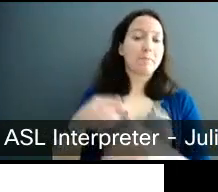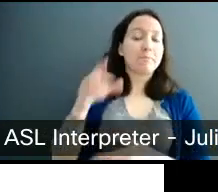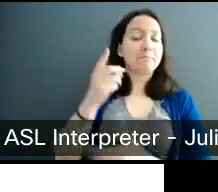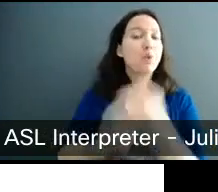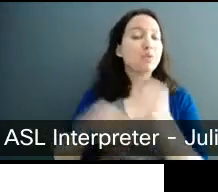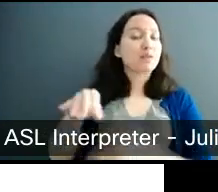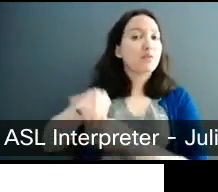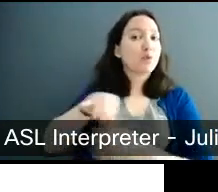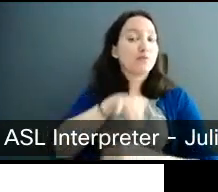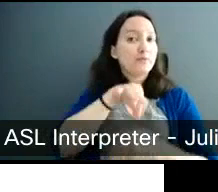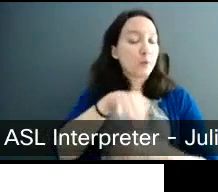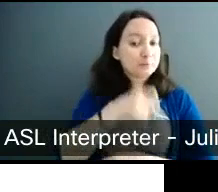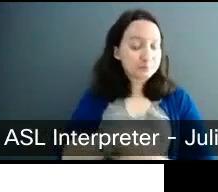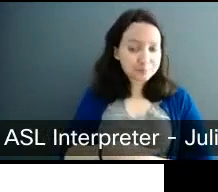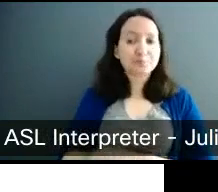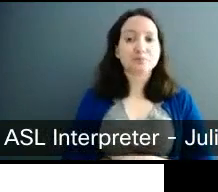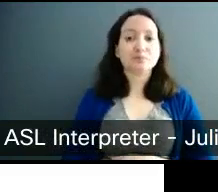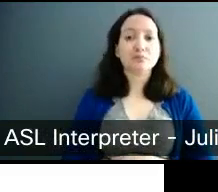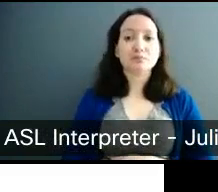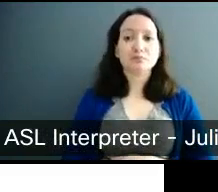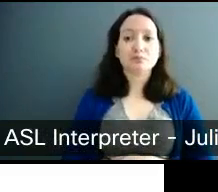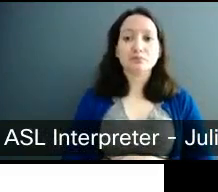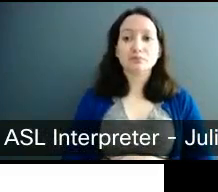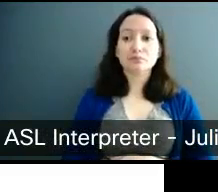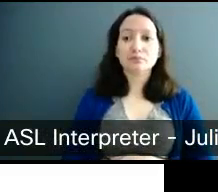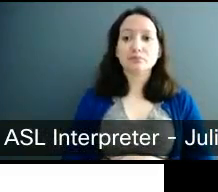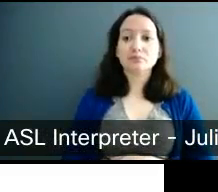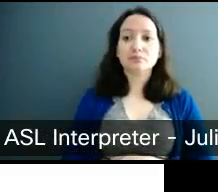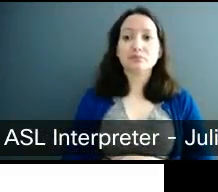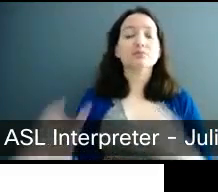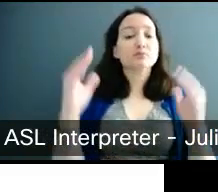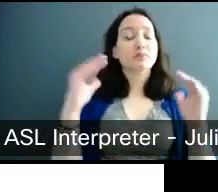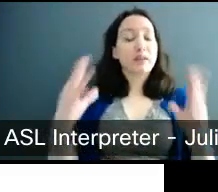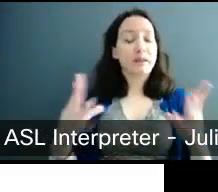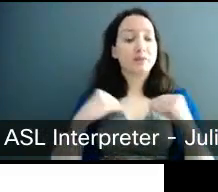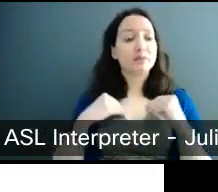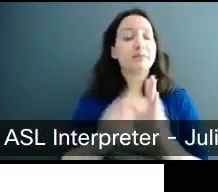Um, so next 1, the agenda is the option of the minutes of the.